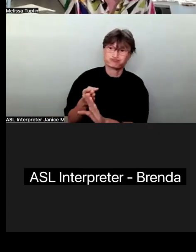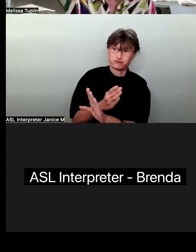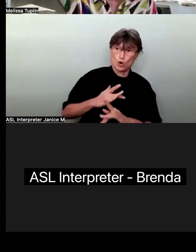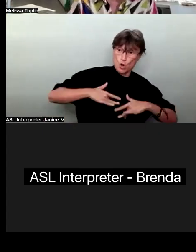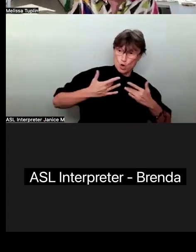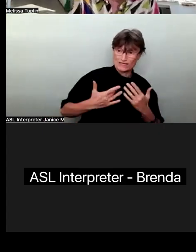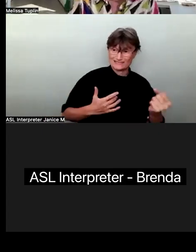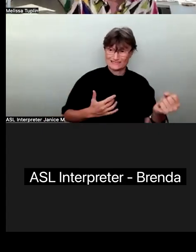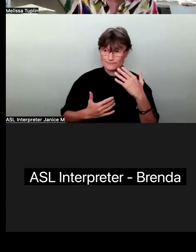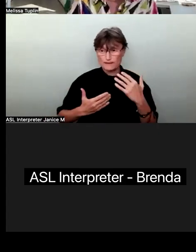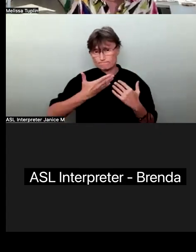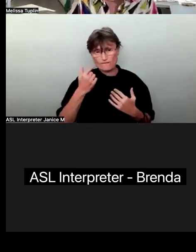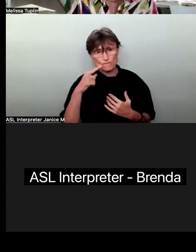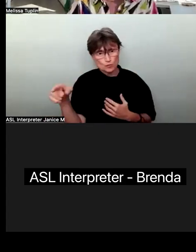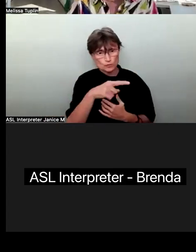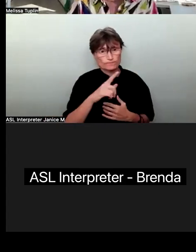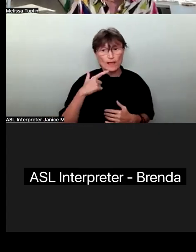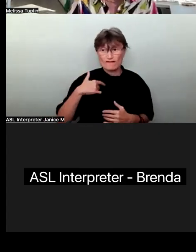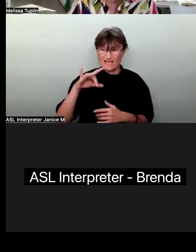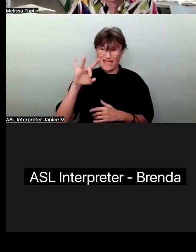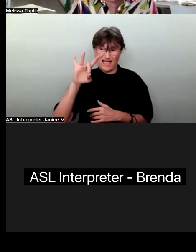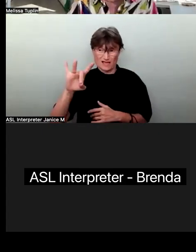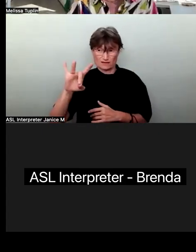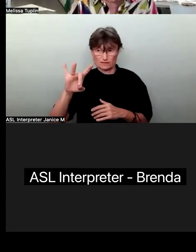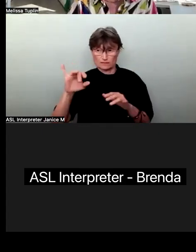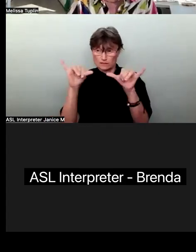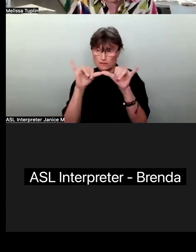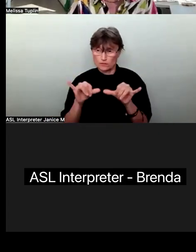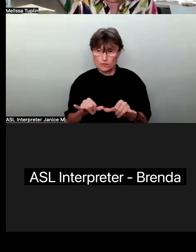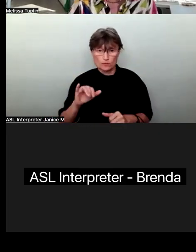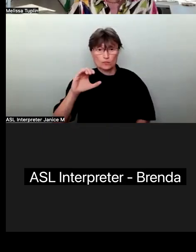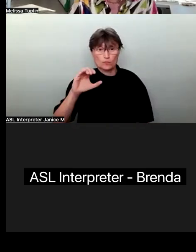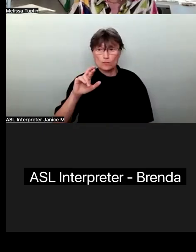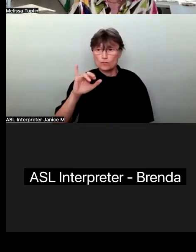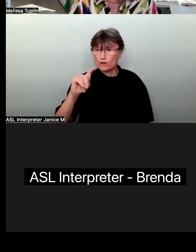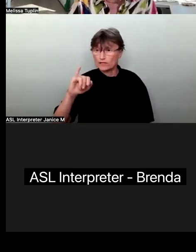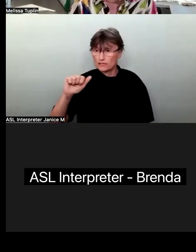The eight program criteria that you will be scored on have been generally aligned